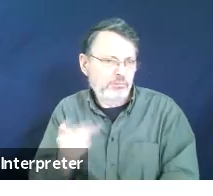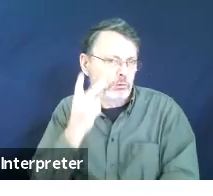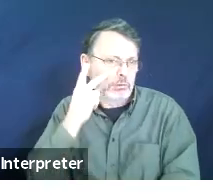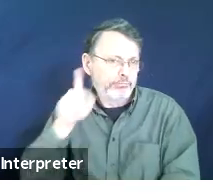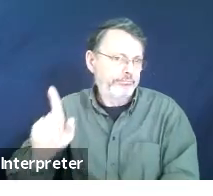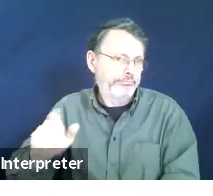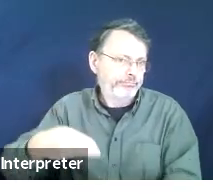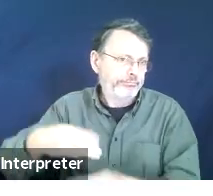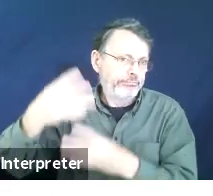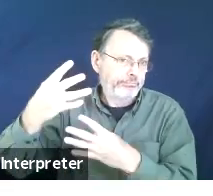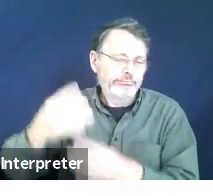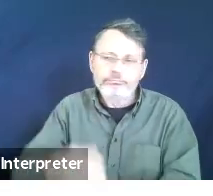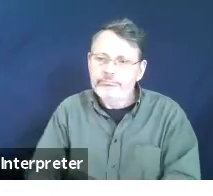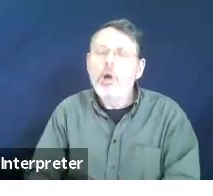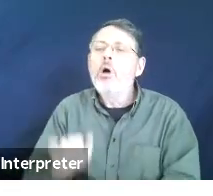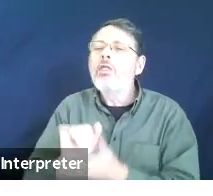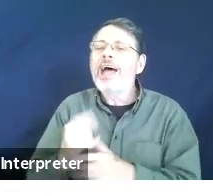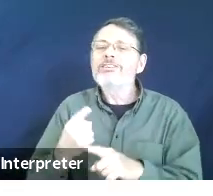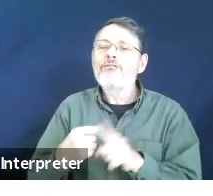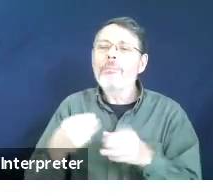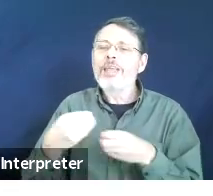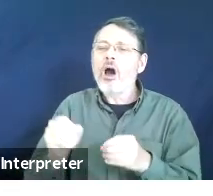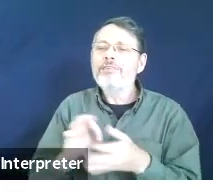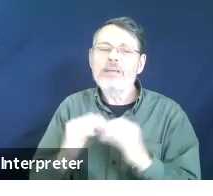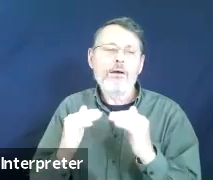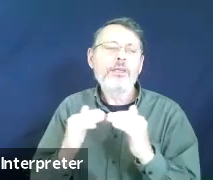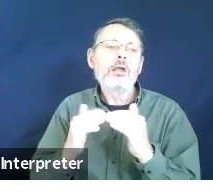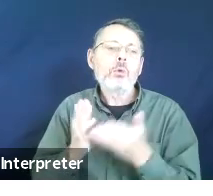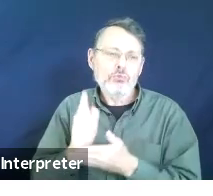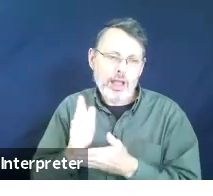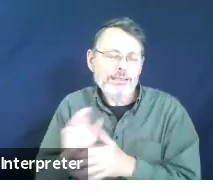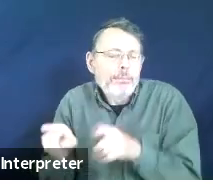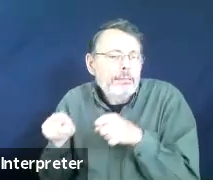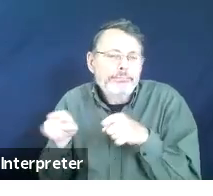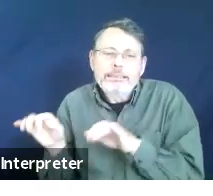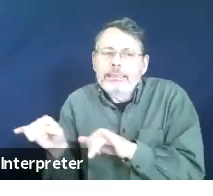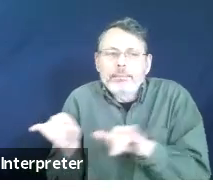so this is document from the Office of Equal Rights. But similarly has to do with ensuring